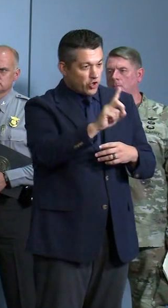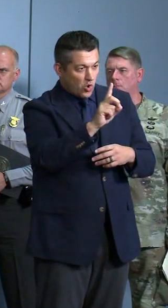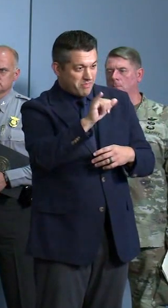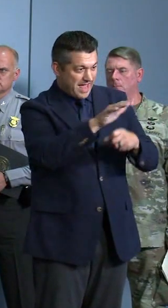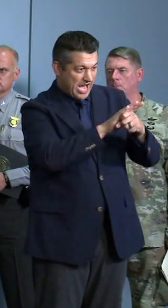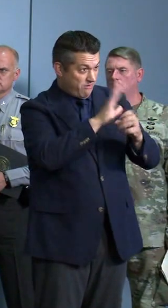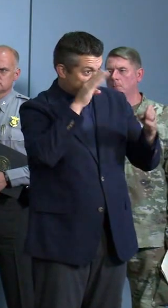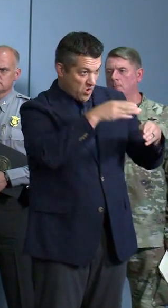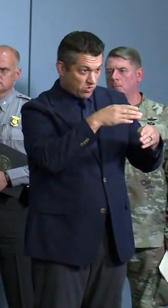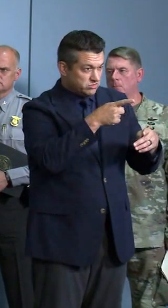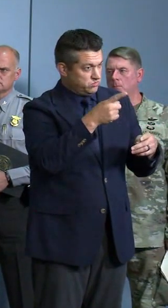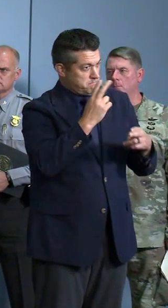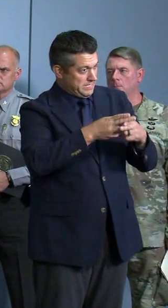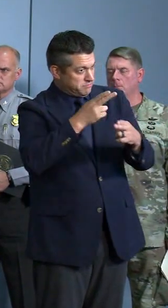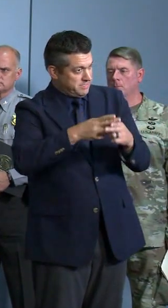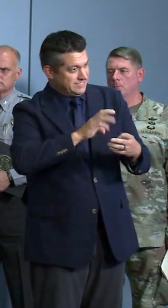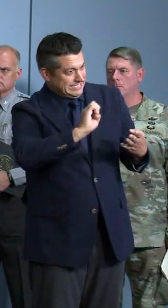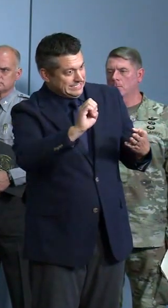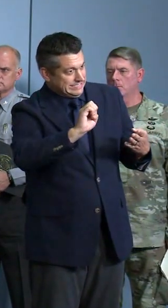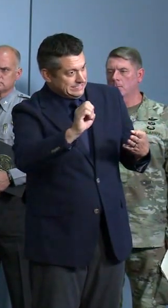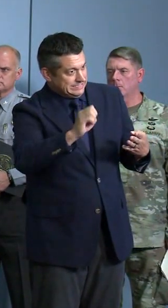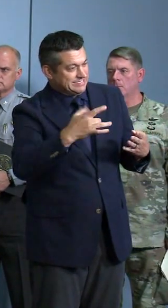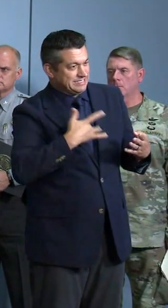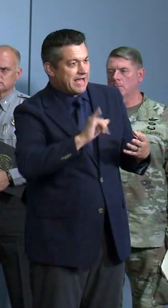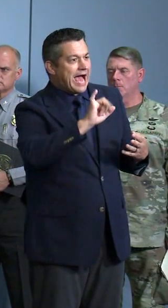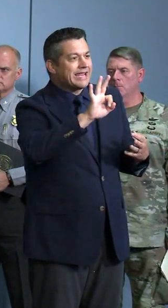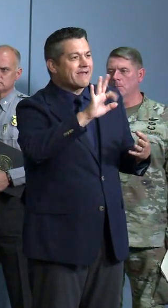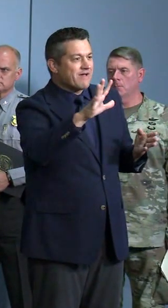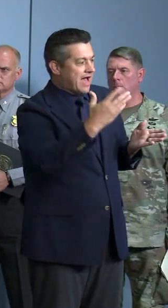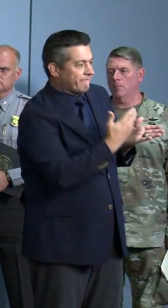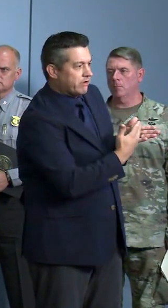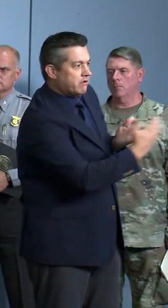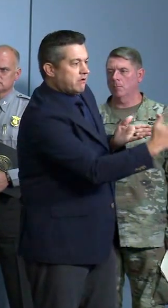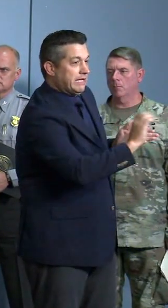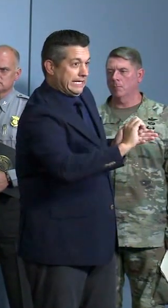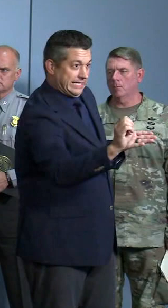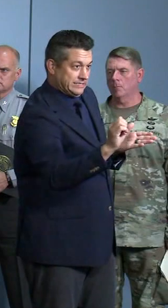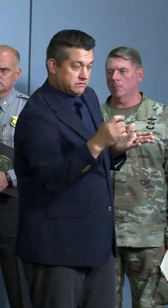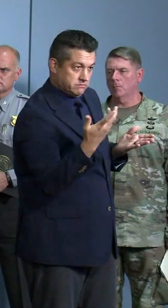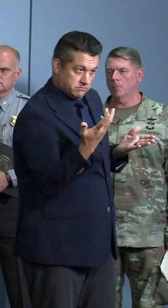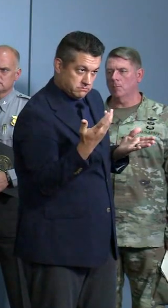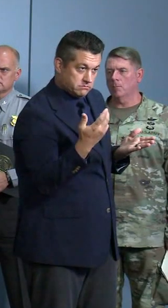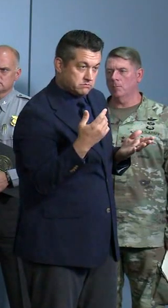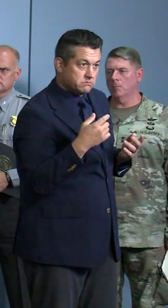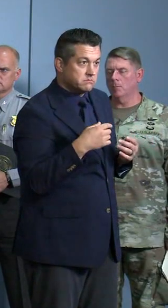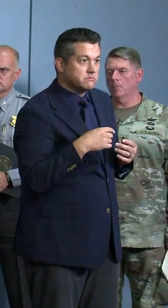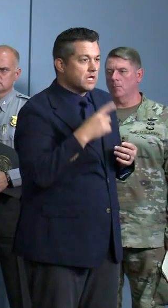mentioned east of I-95, so maybe